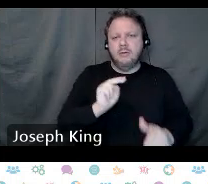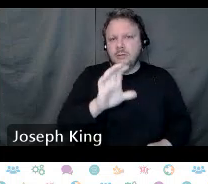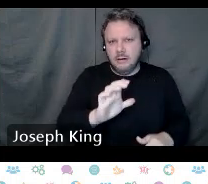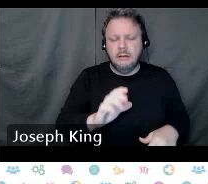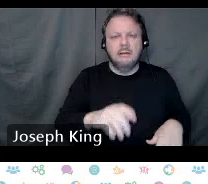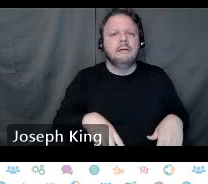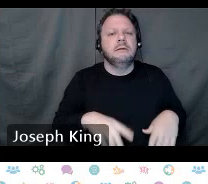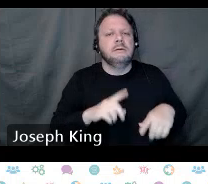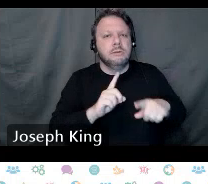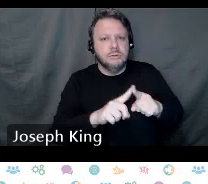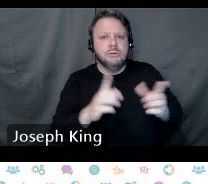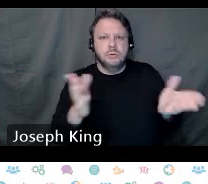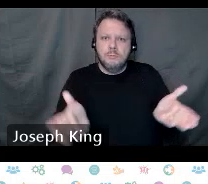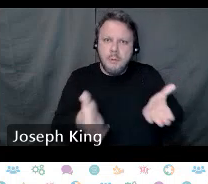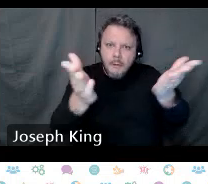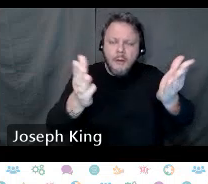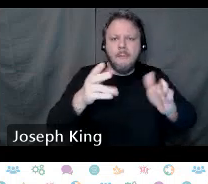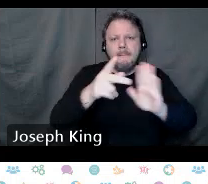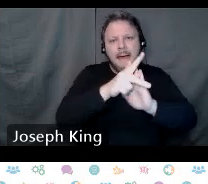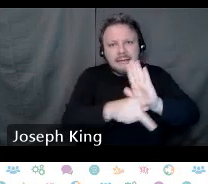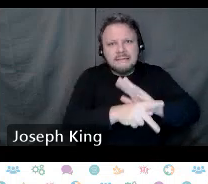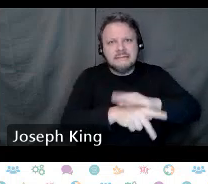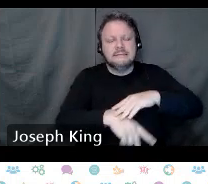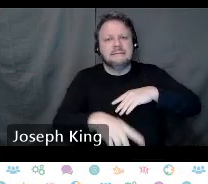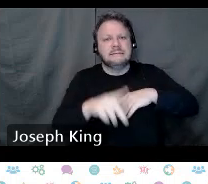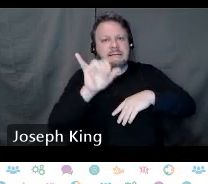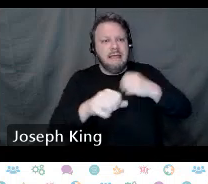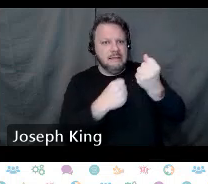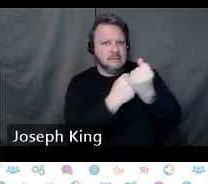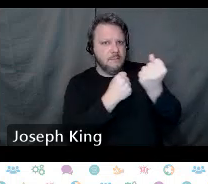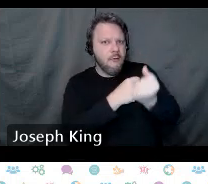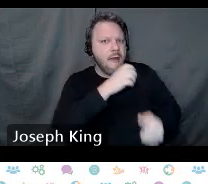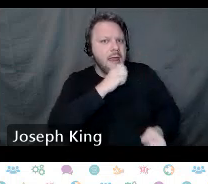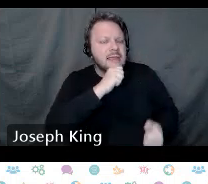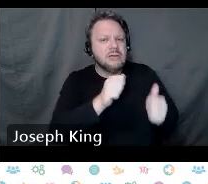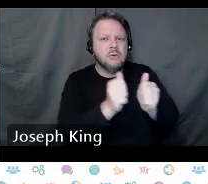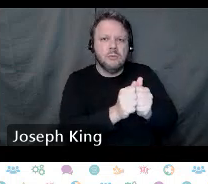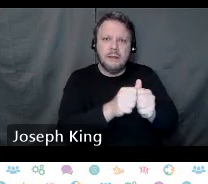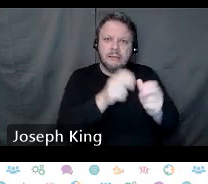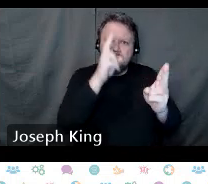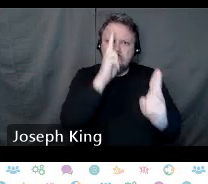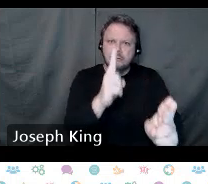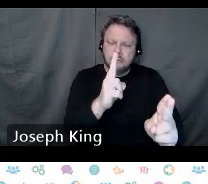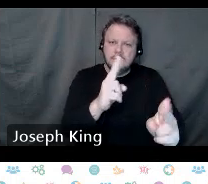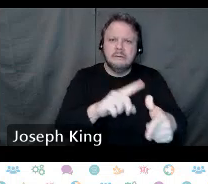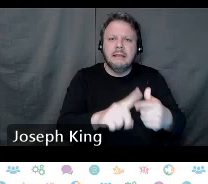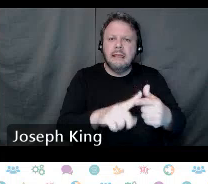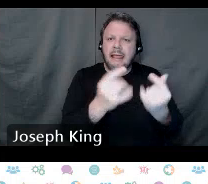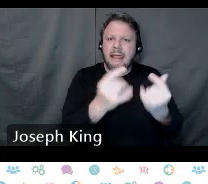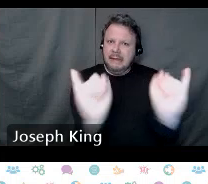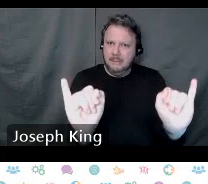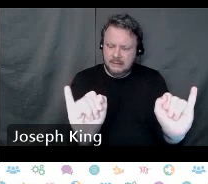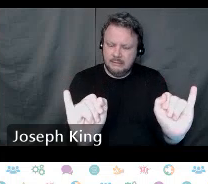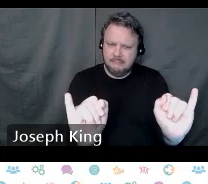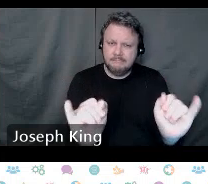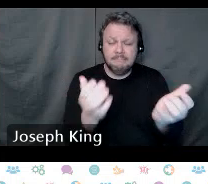friendly communities and promote policies that support aging with dignity and independence. And some of you.